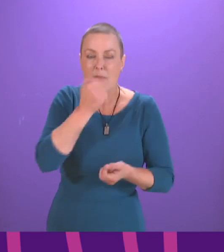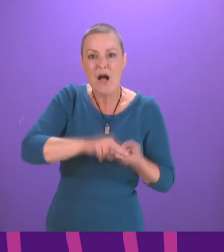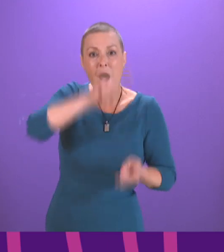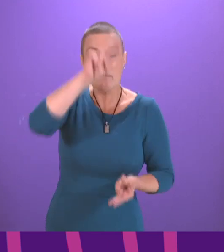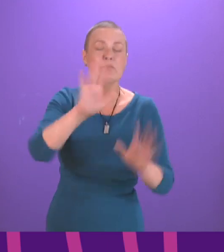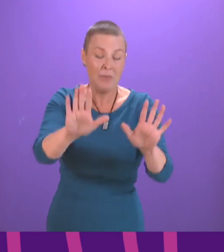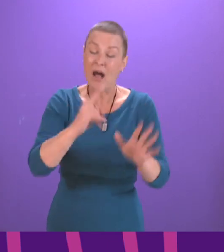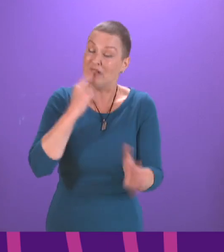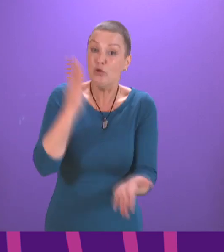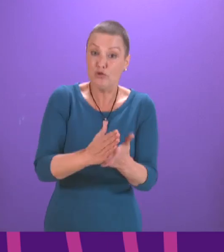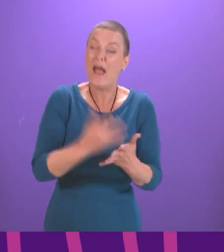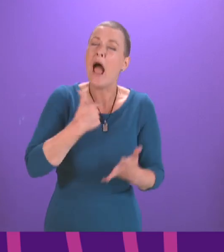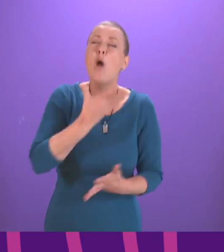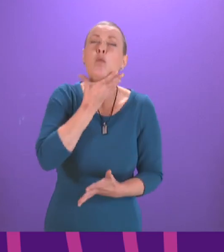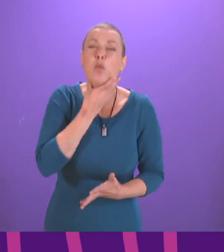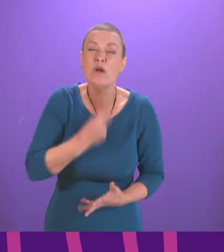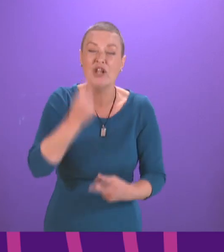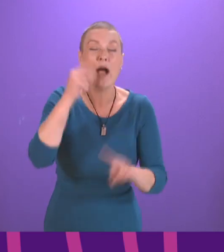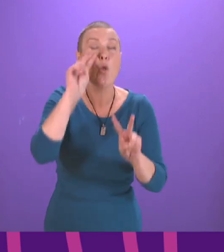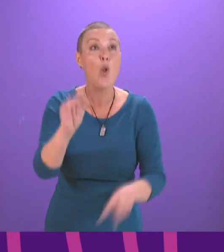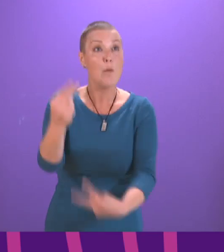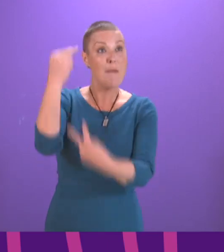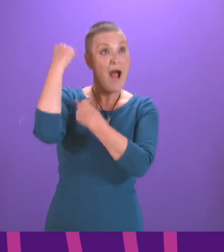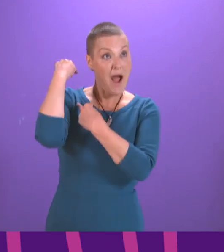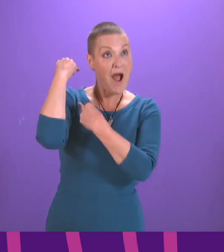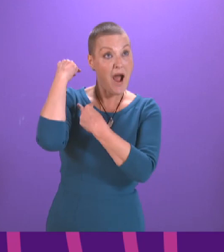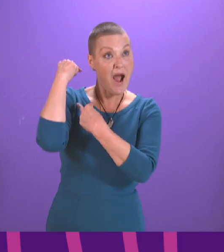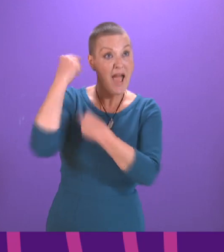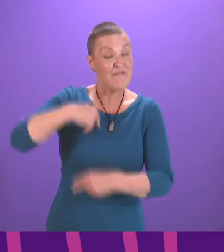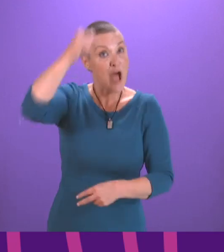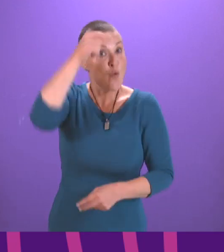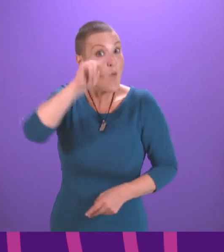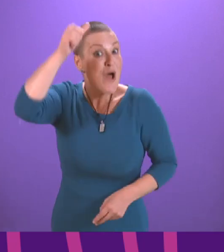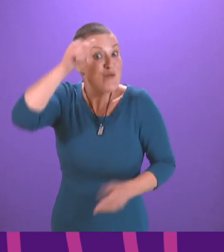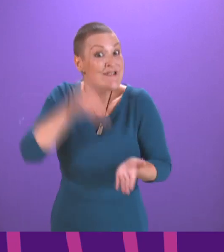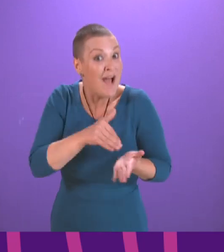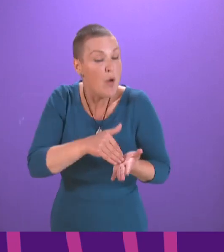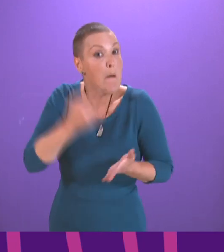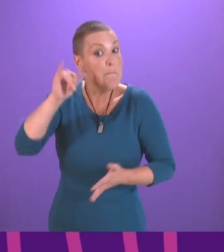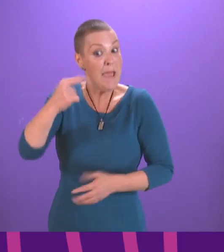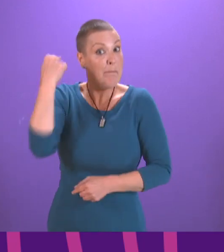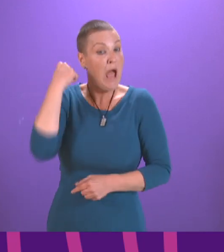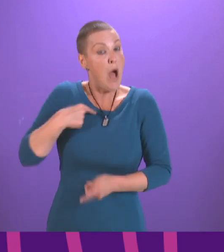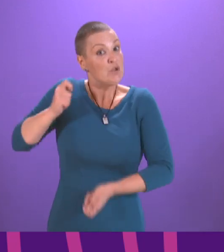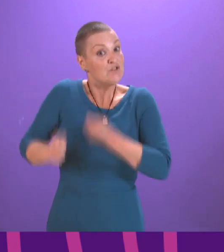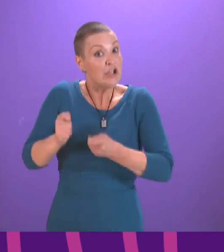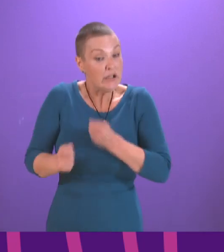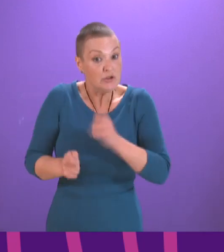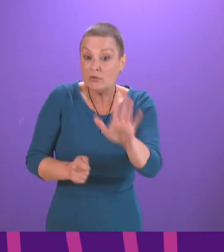Of all the things that I wish that I had had then, I wish that I had had the knowledge that I have now. That is not to say that we will not simply have got things wrong. Of